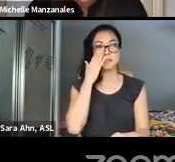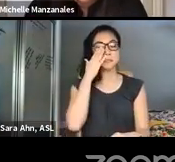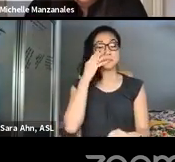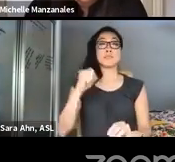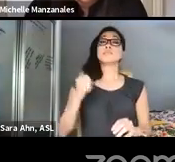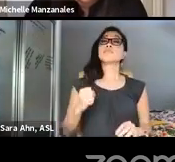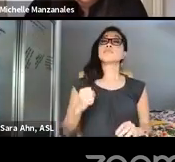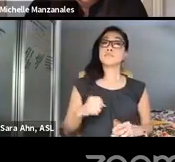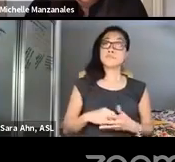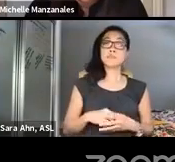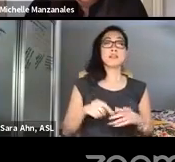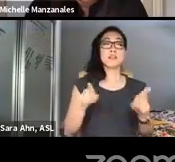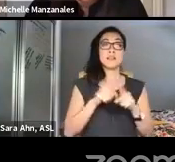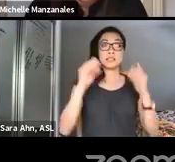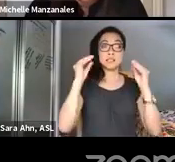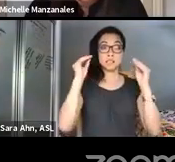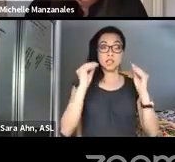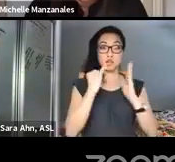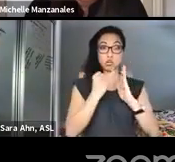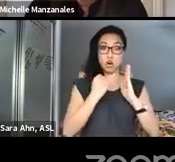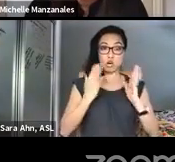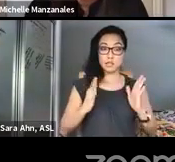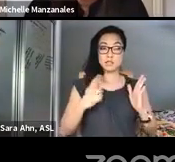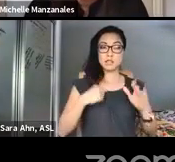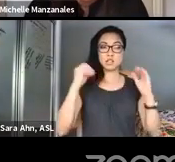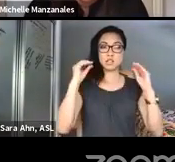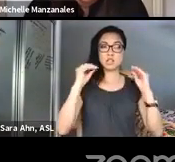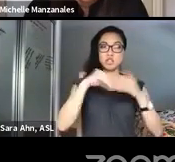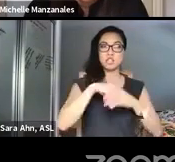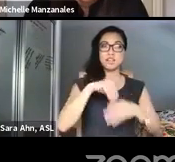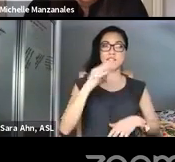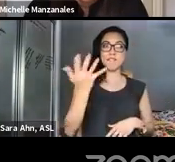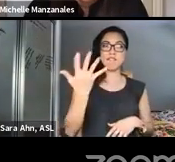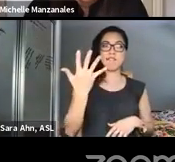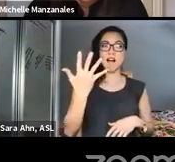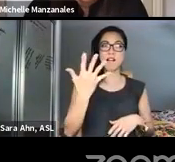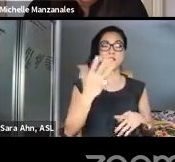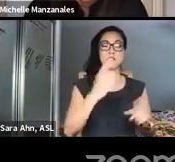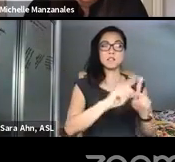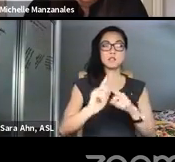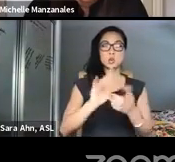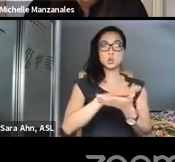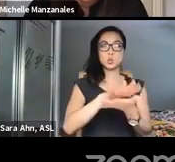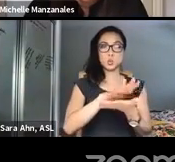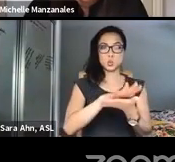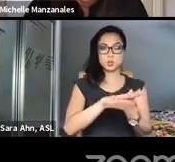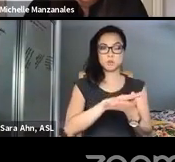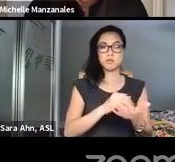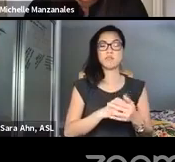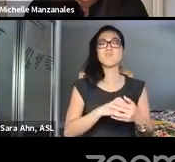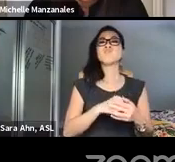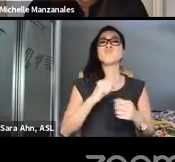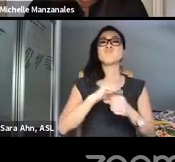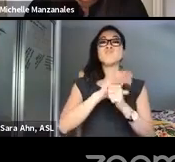continue to bring dance classes, how to inspire communities. Yeah, it is just another day,